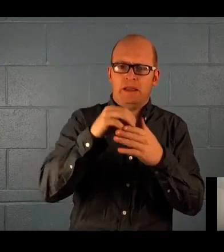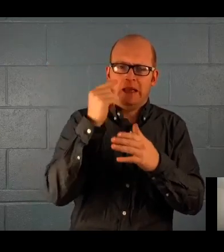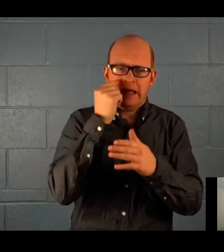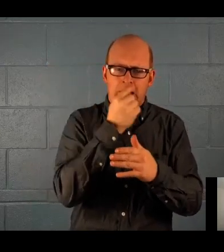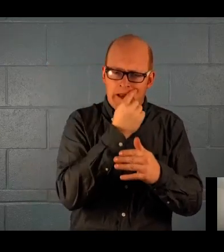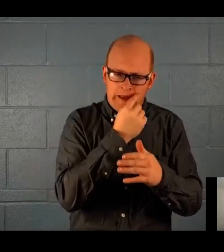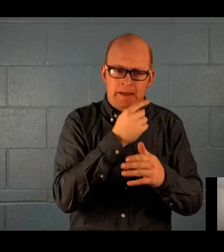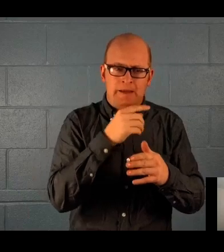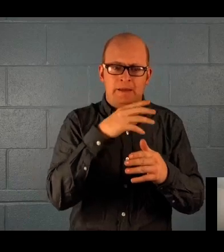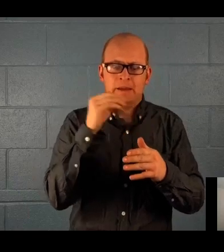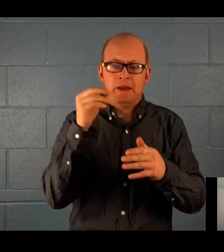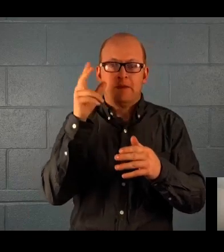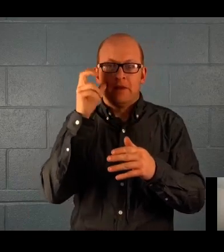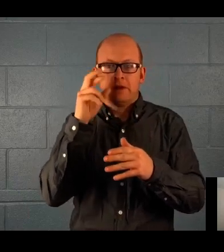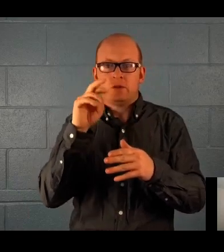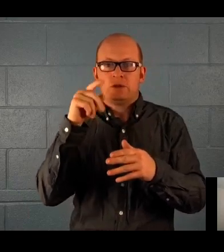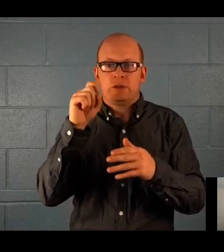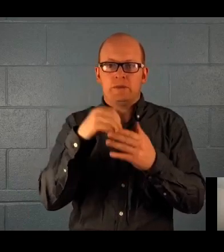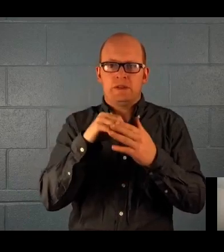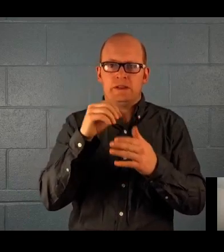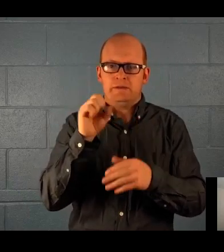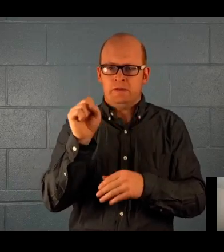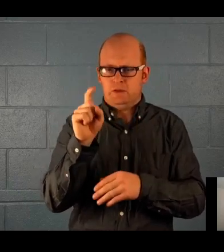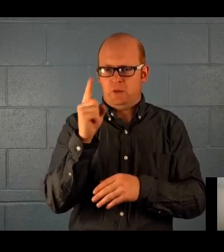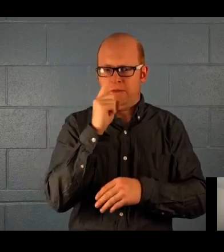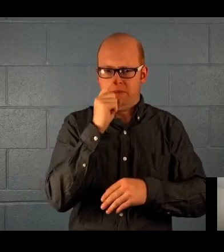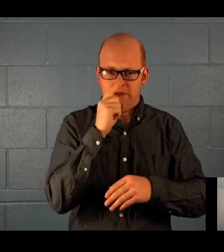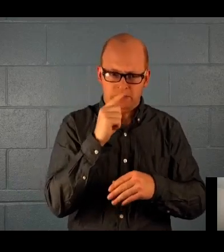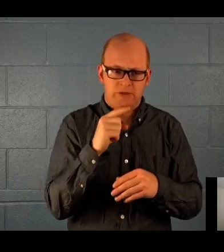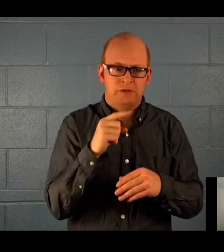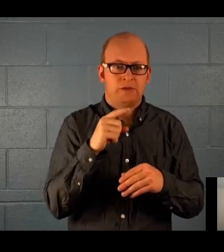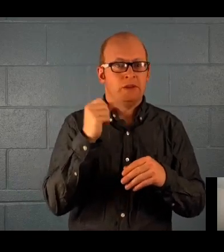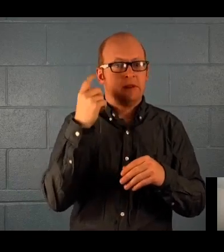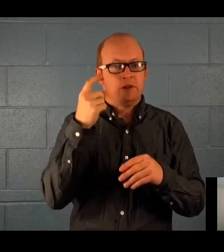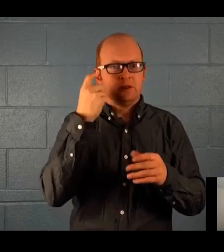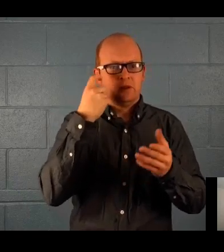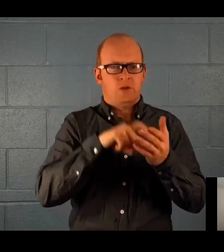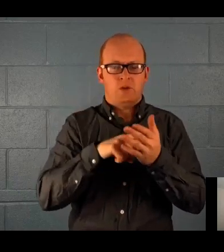However, you should note that in the bottom panel in the AP hybrid dual vector platform,